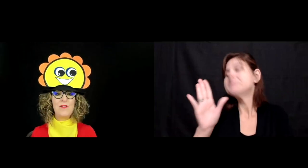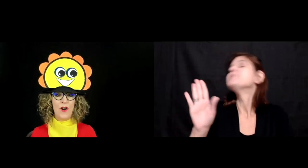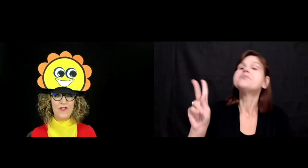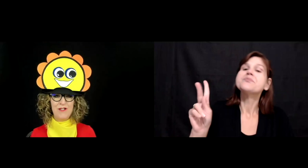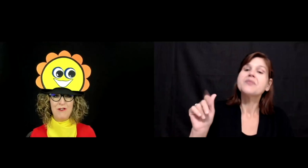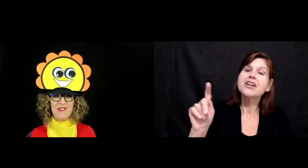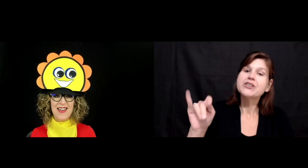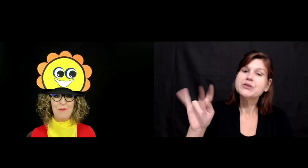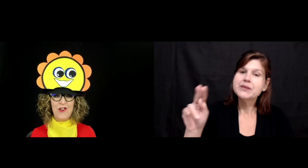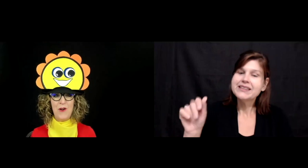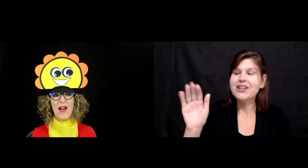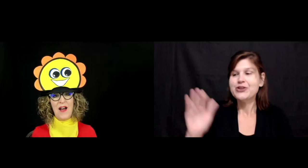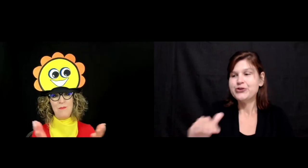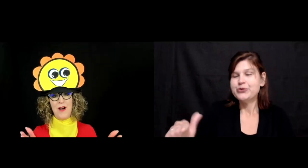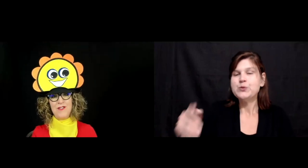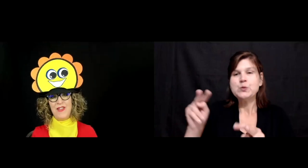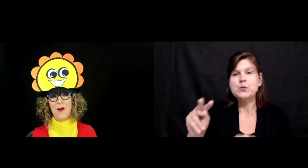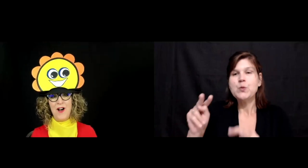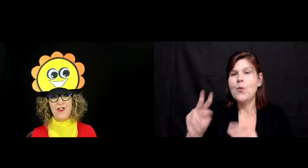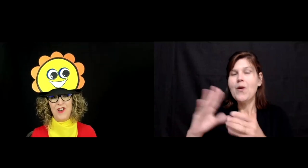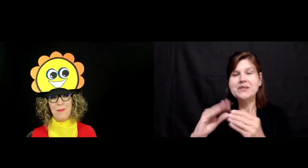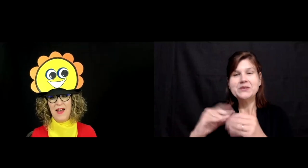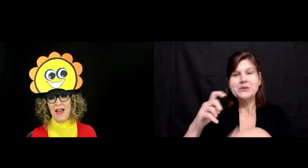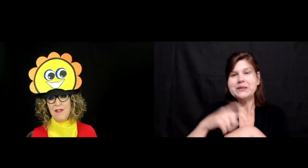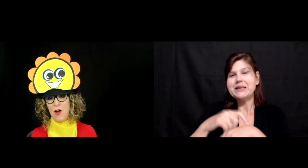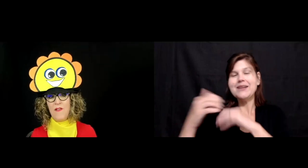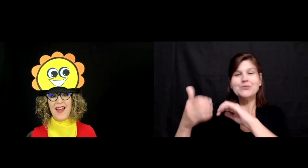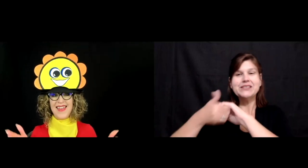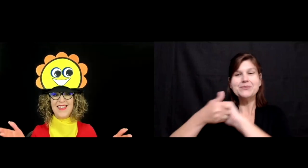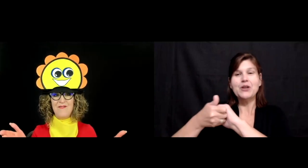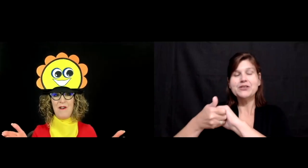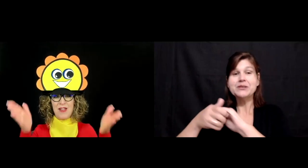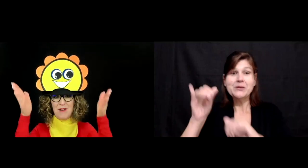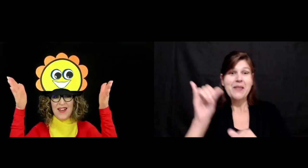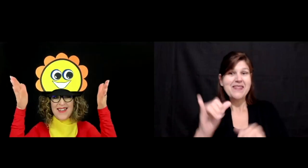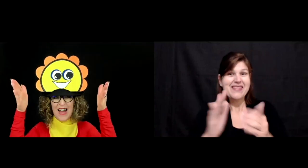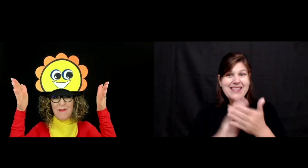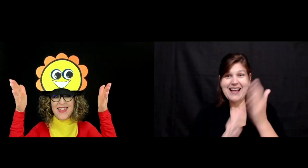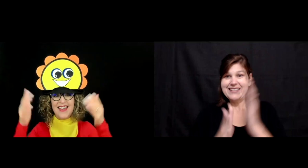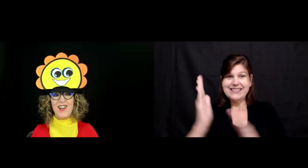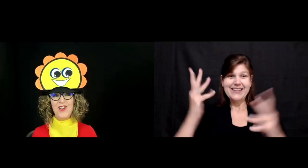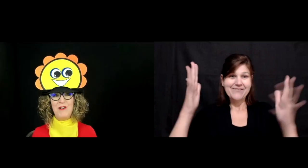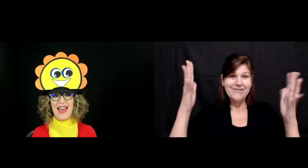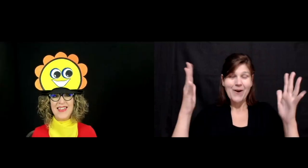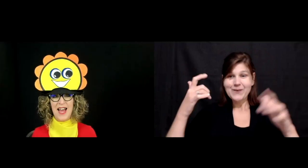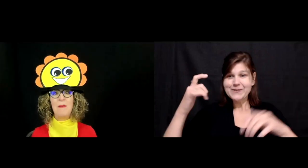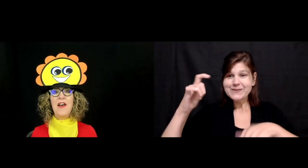who's watched "The Story Time Show" as part of this partnership. So that's it folks. I'm at 10 o'clock UK time.